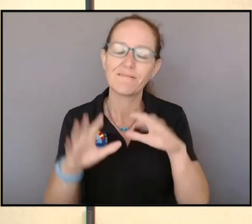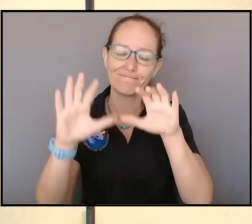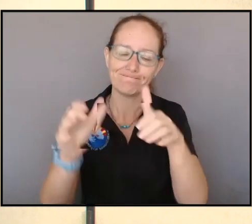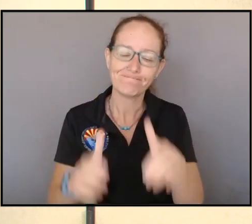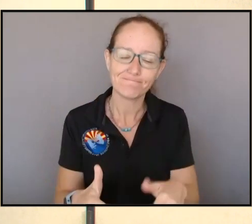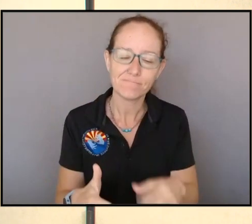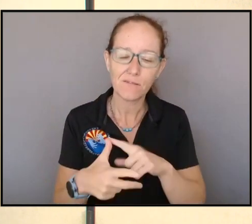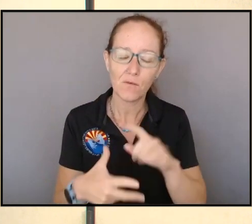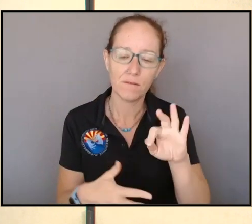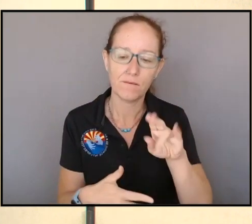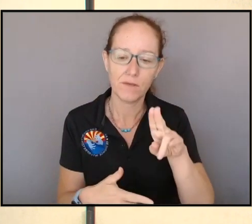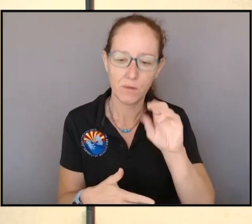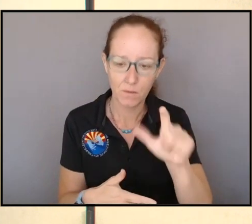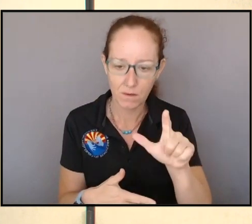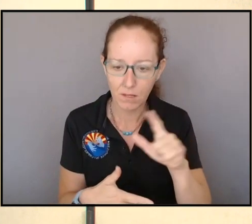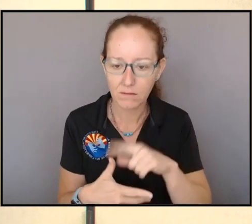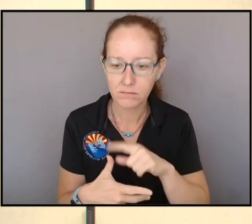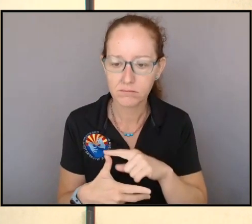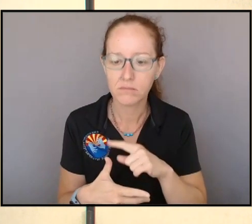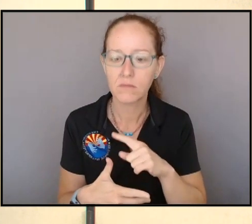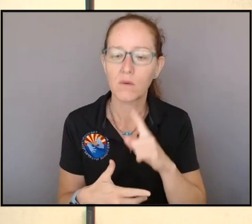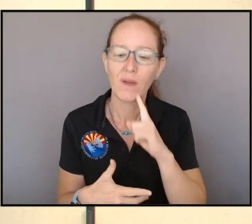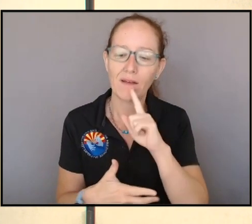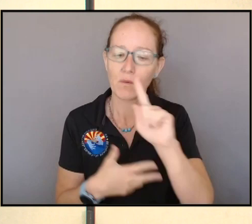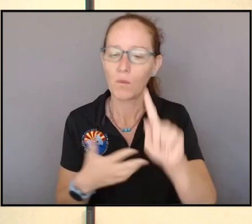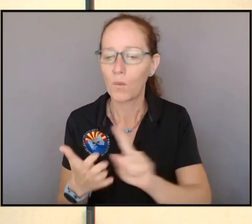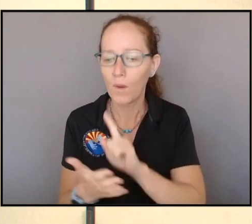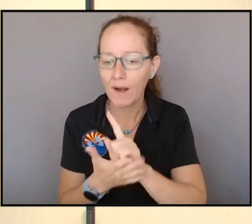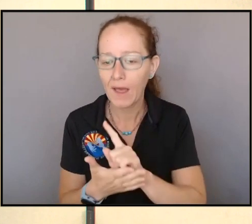them is what we call a 'One-hour fuel'. That's grass, pine needles,